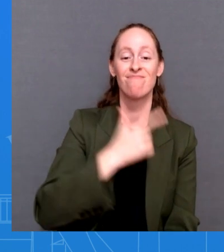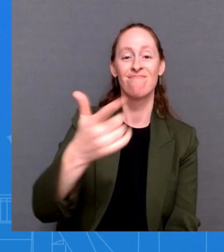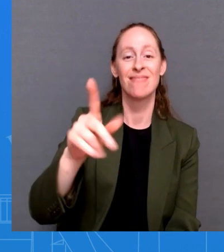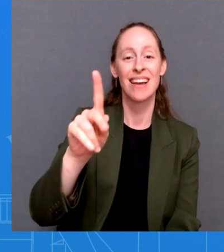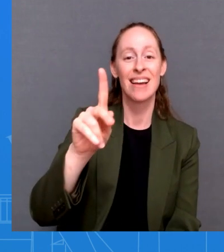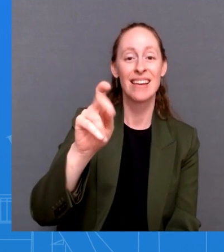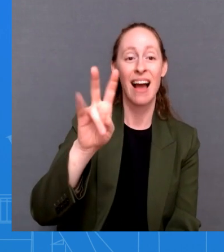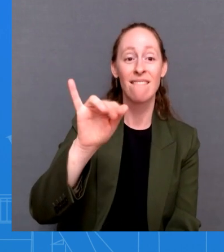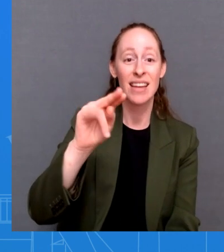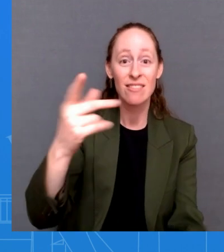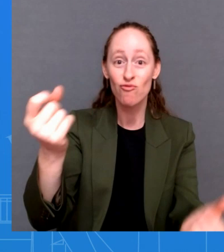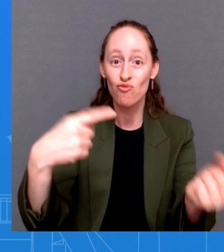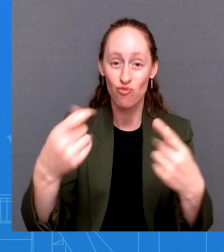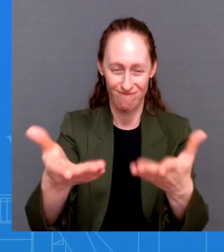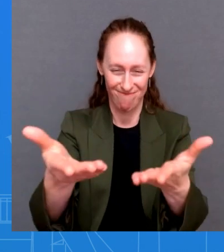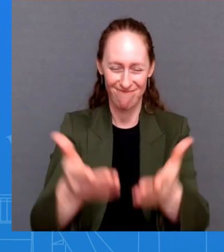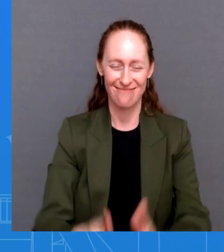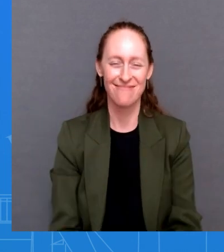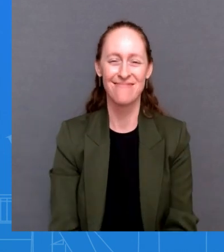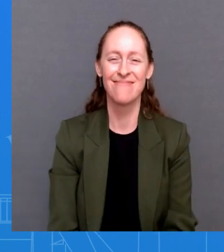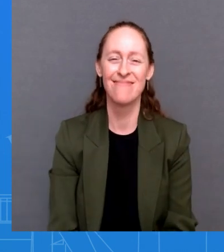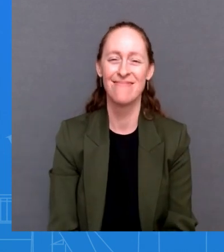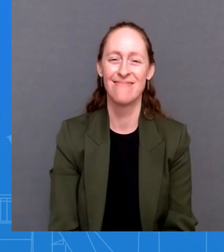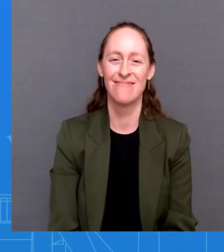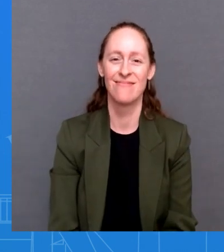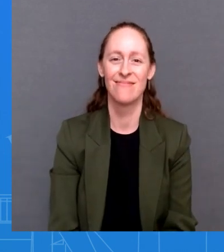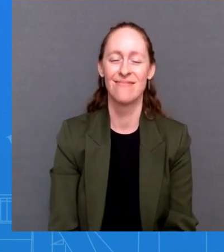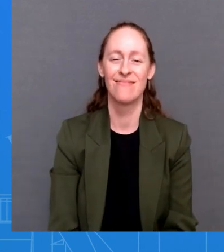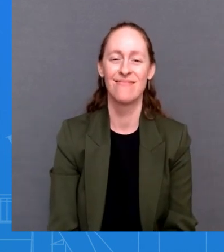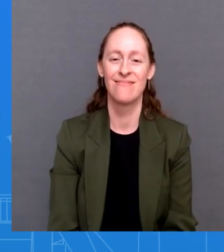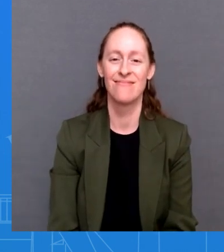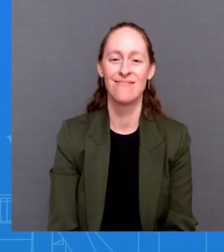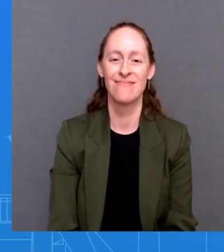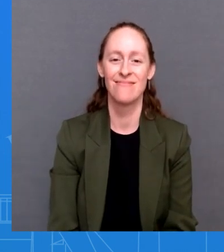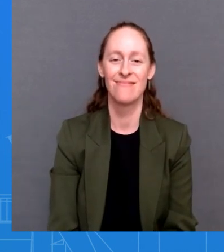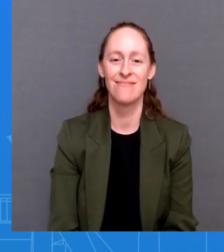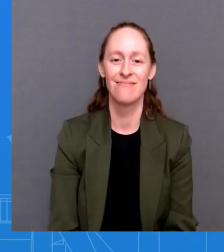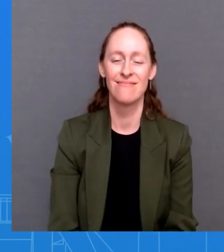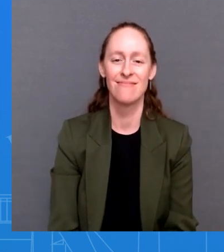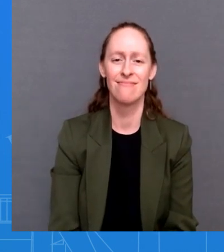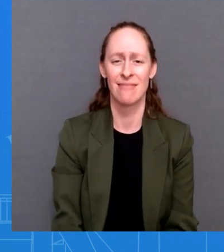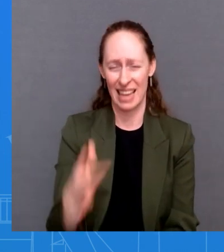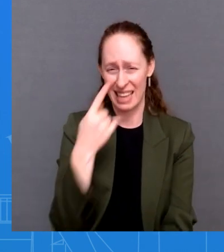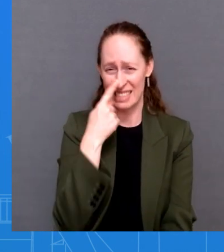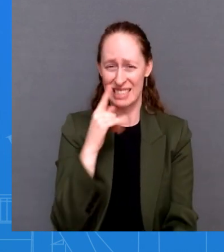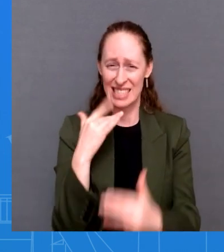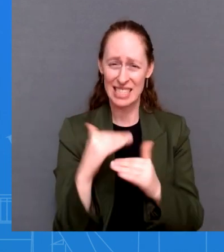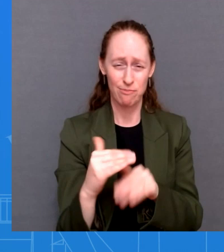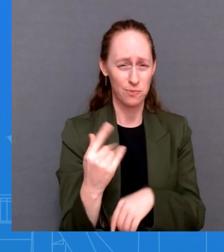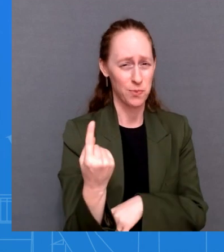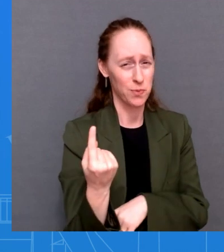Moderator: Get into a few questions. Please keep your questions to one question. Let's go to Carla Johnson at the Associated Press.